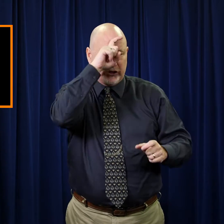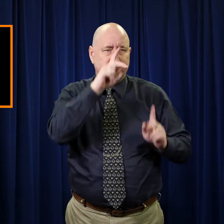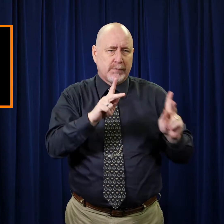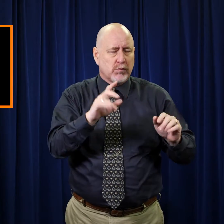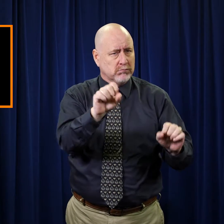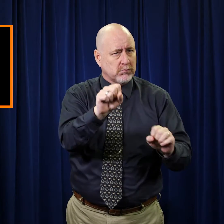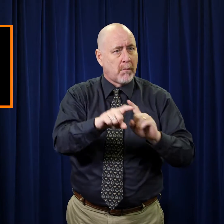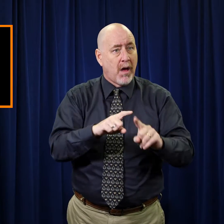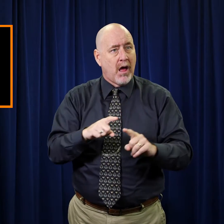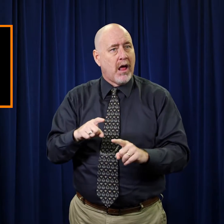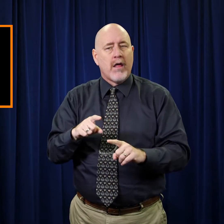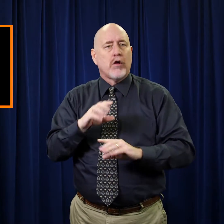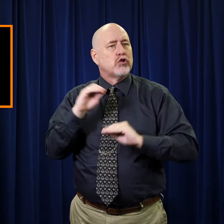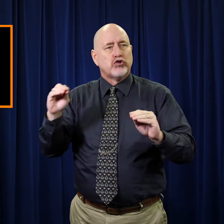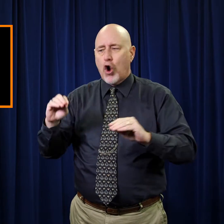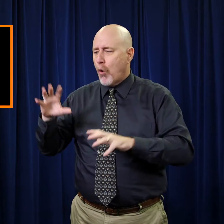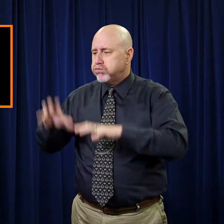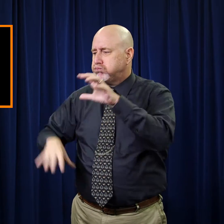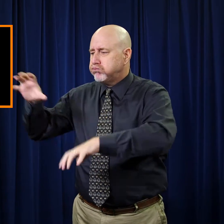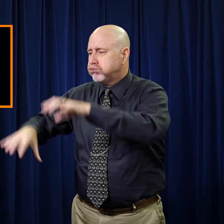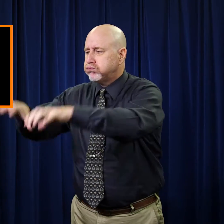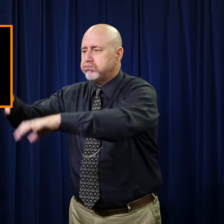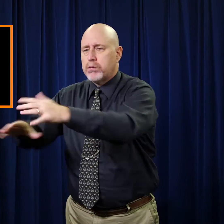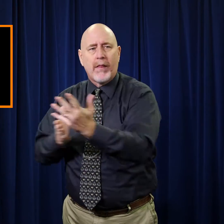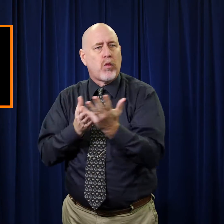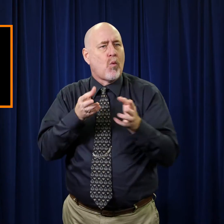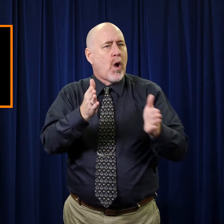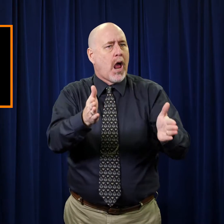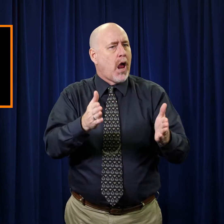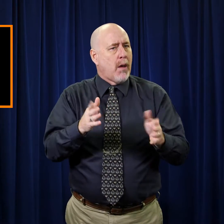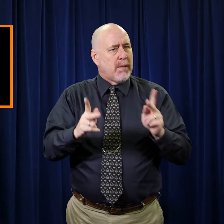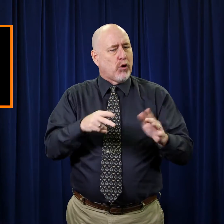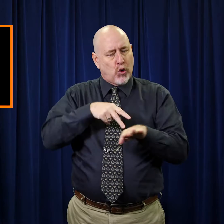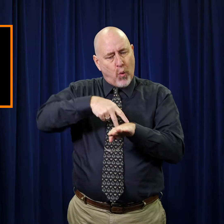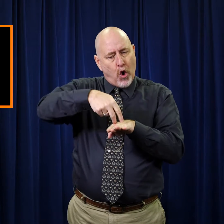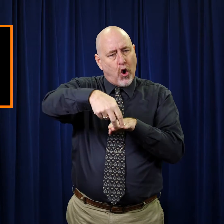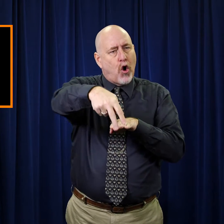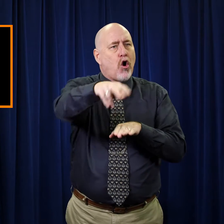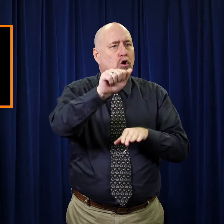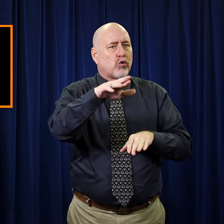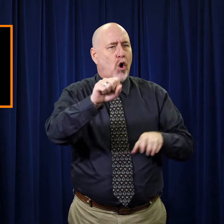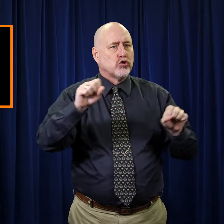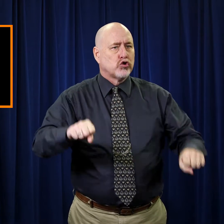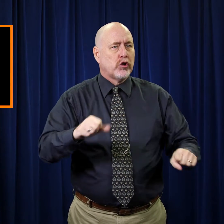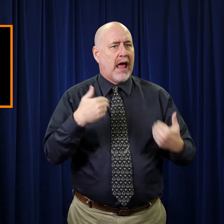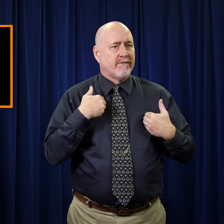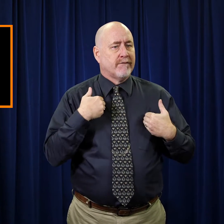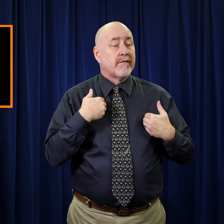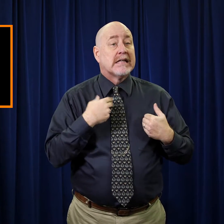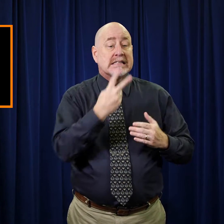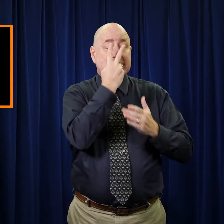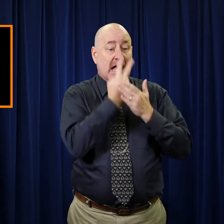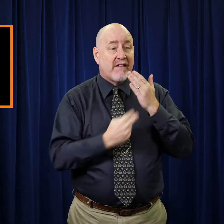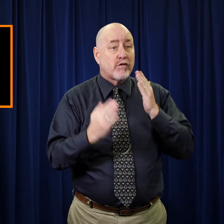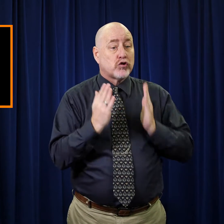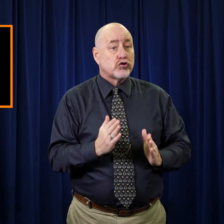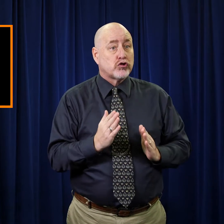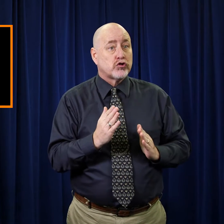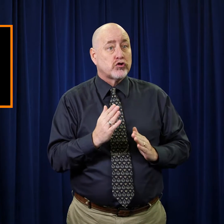but it's a place free from lots of debris where people could have actually walked across. Divers have found